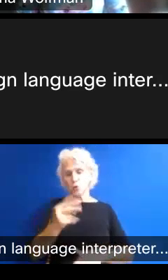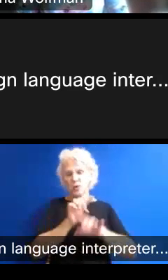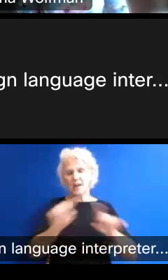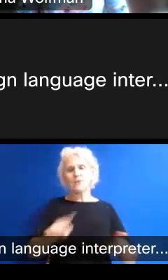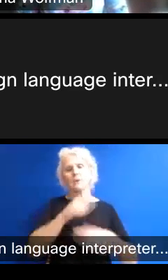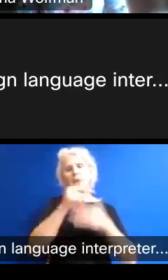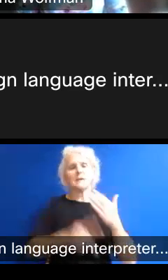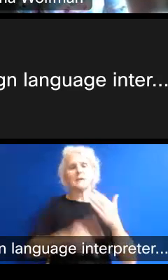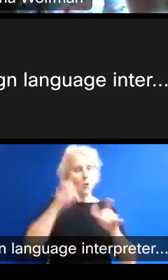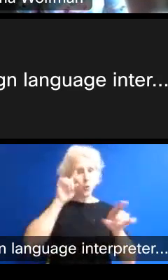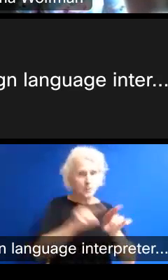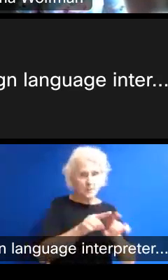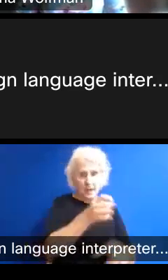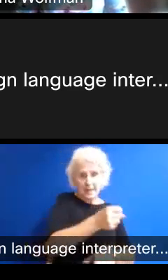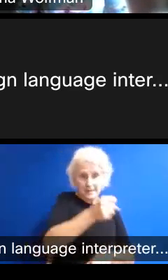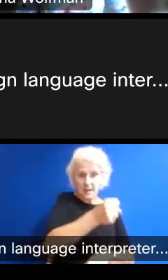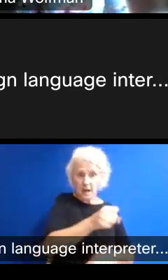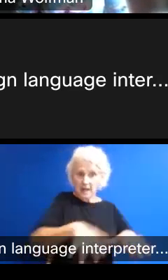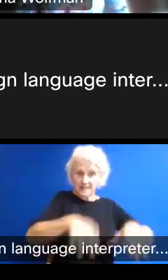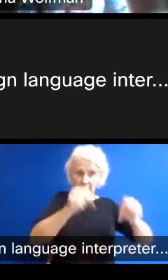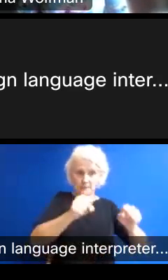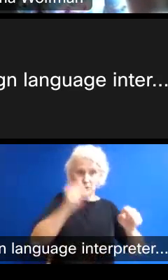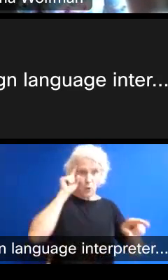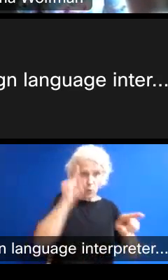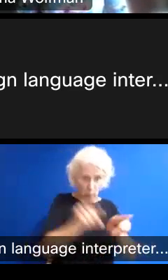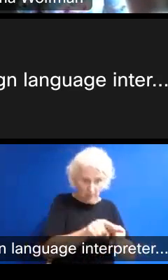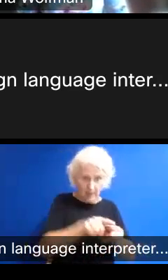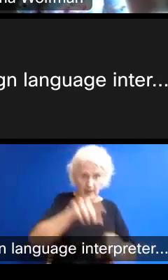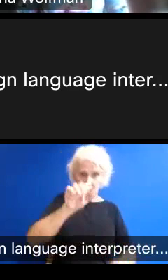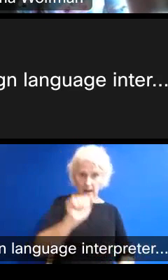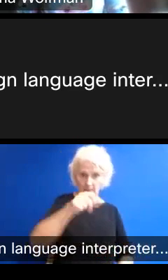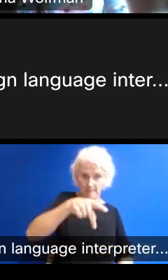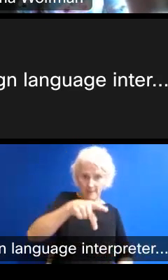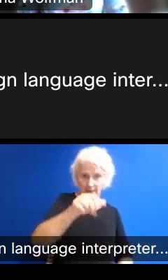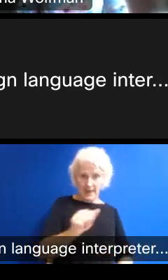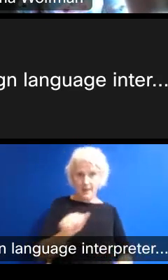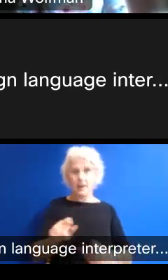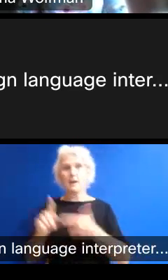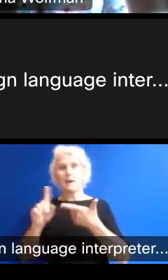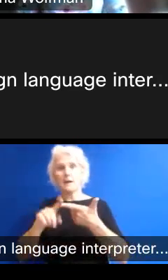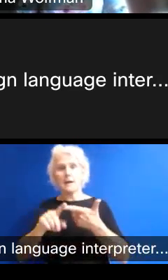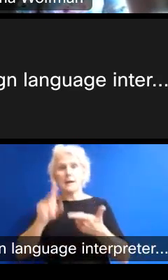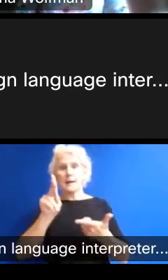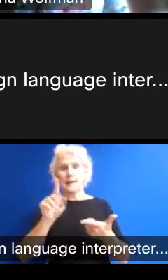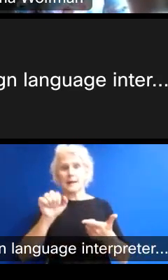adoption placement agreement with adoptions and a kinship placement agreement for our TPLPCs.